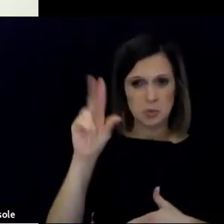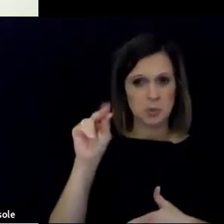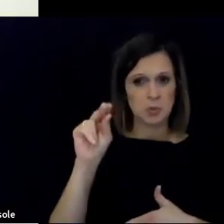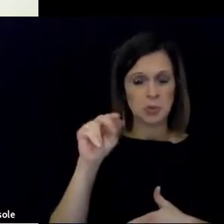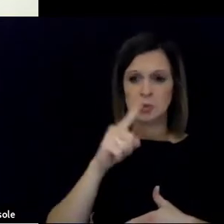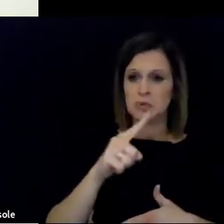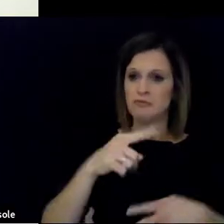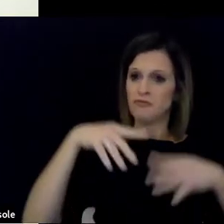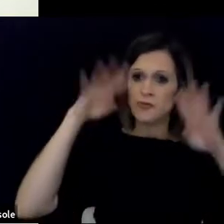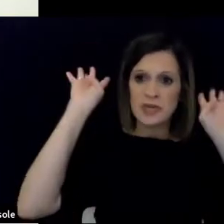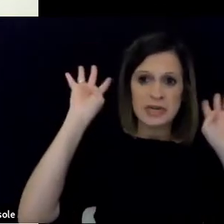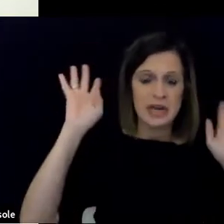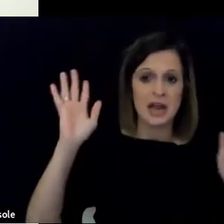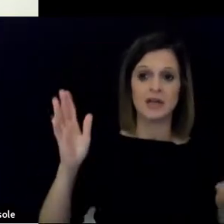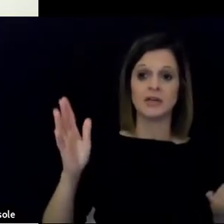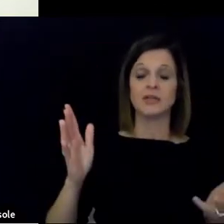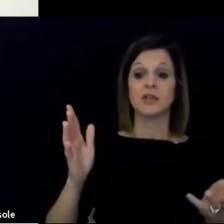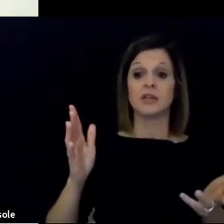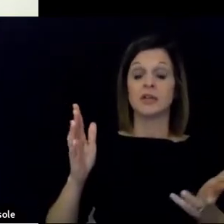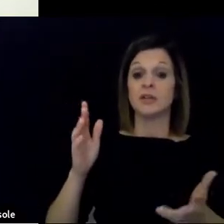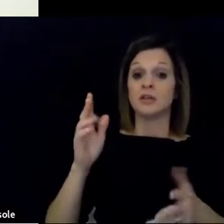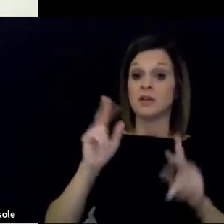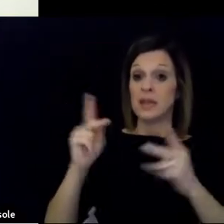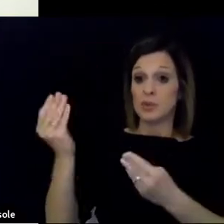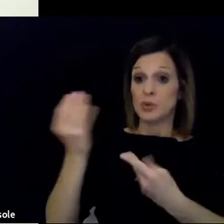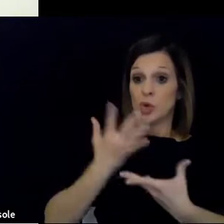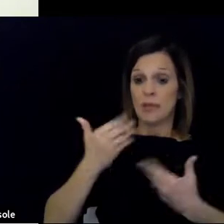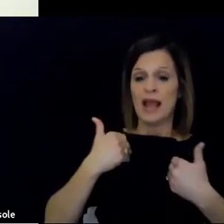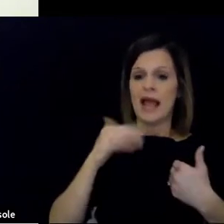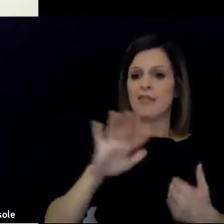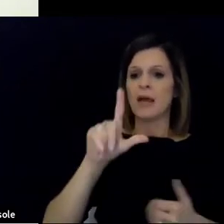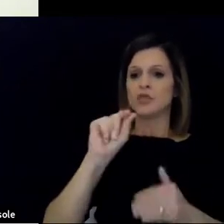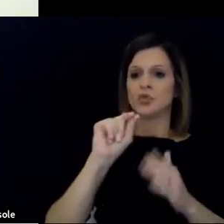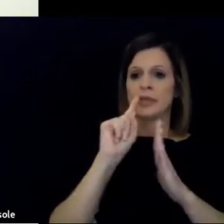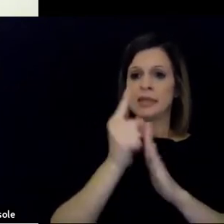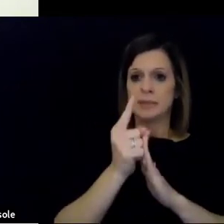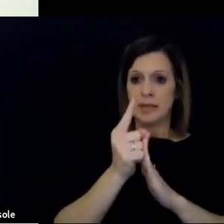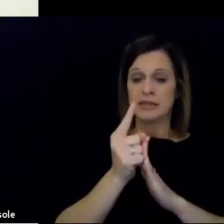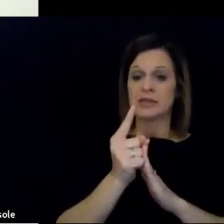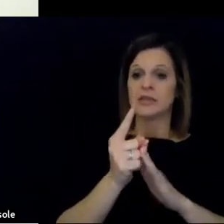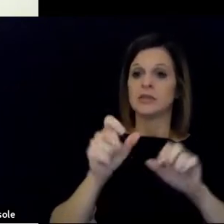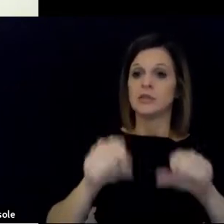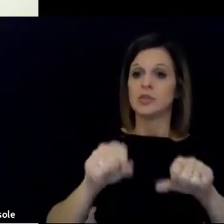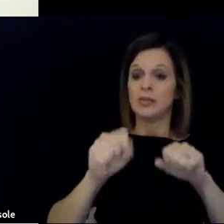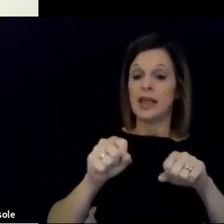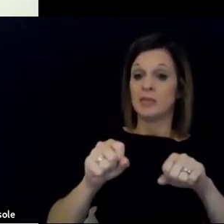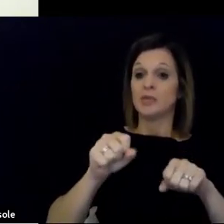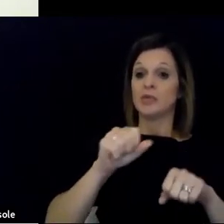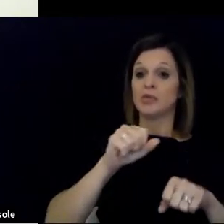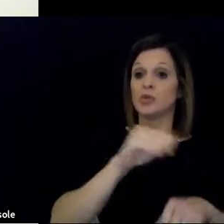I've been told you have about 20 minutes to be able to get that button back in before you have to go to the hospital